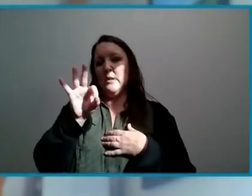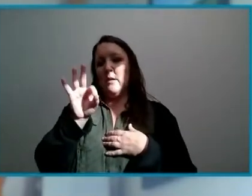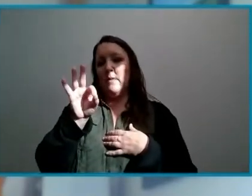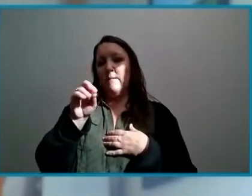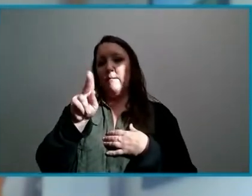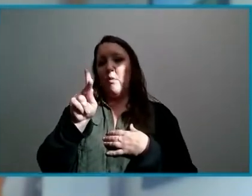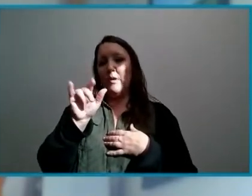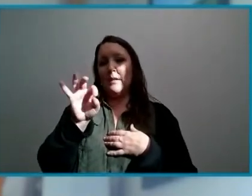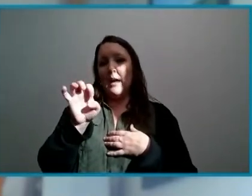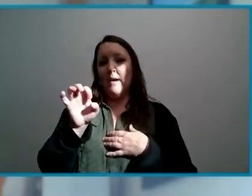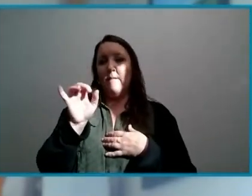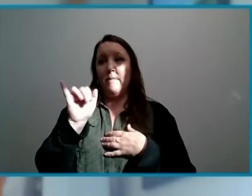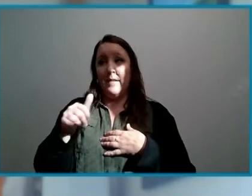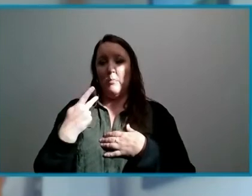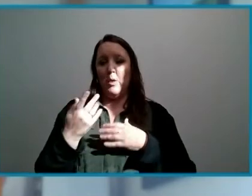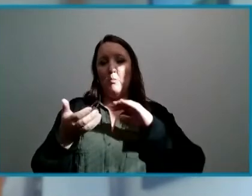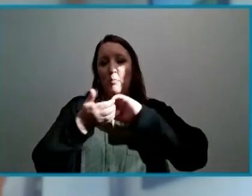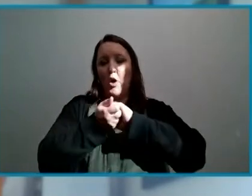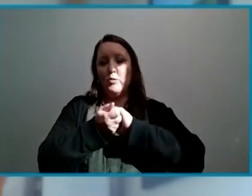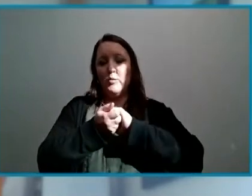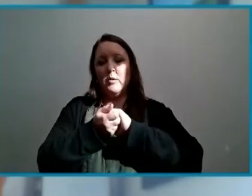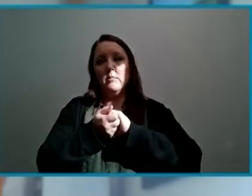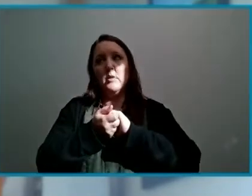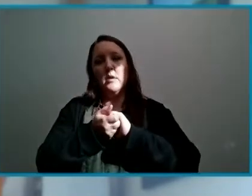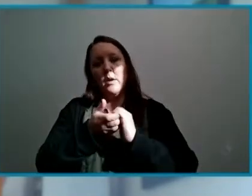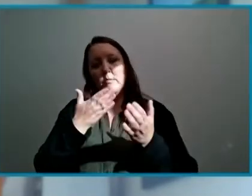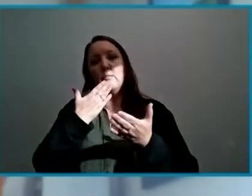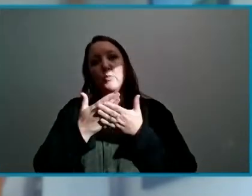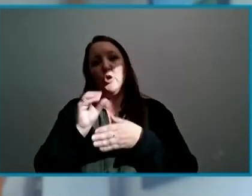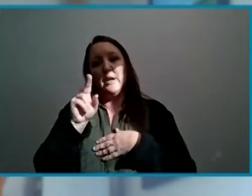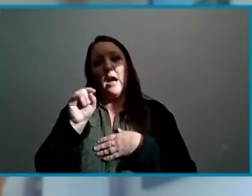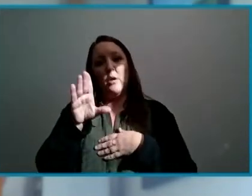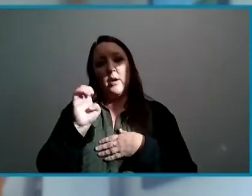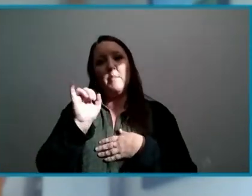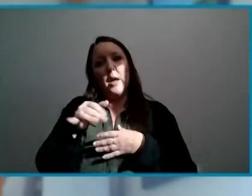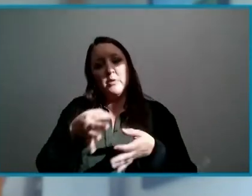there were some tangible outcomes that were important to them. So, um,